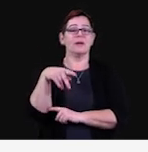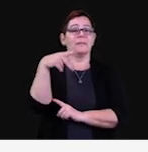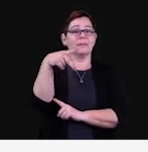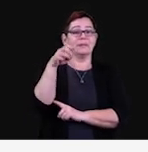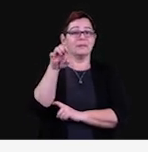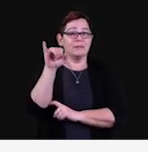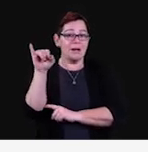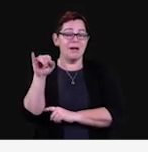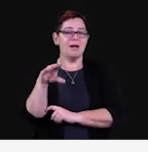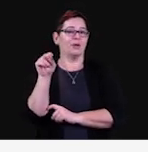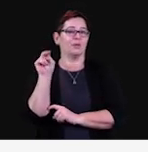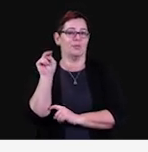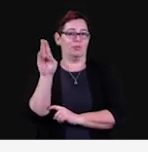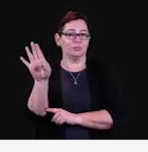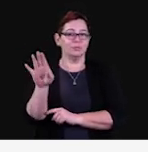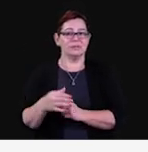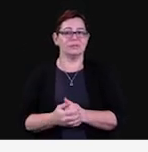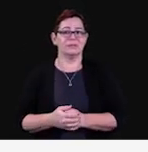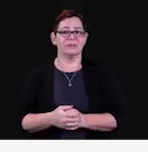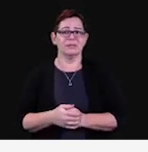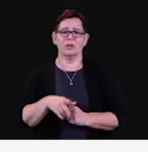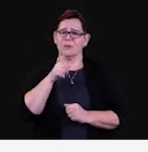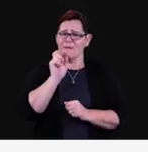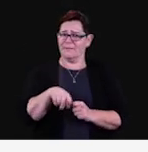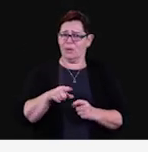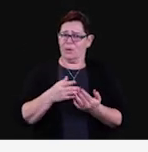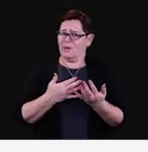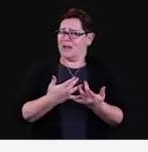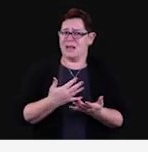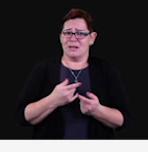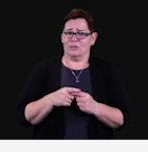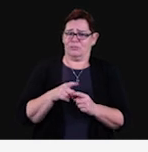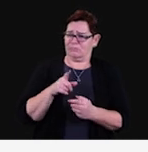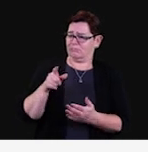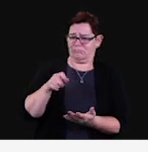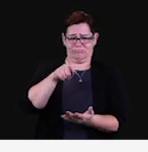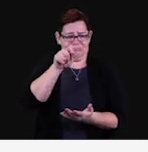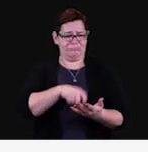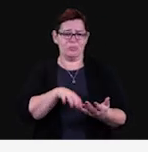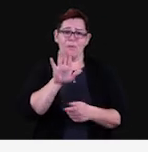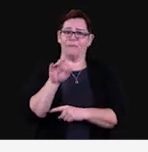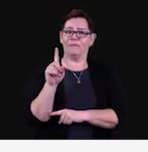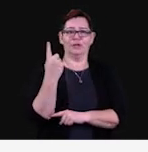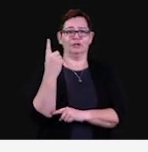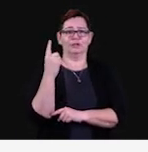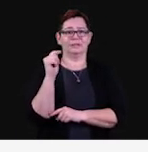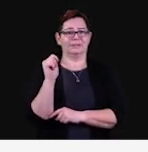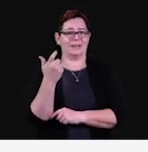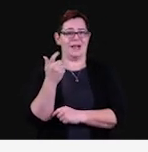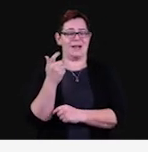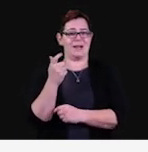You do not need to wait to do your first tax return before you can get the GST/HST credit.